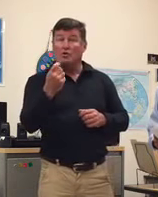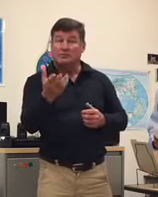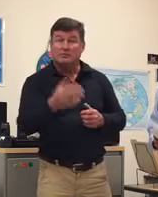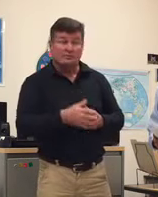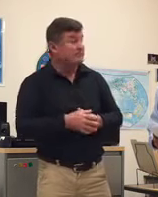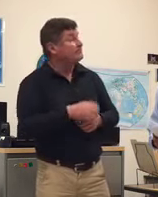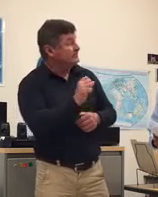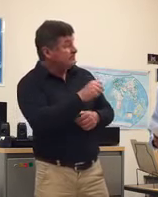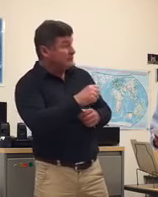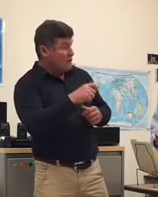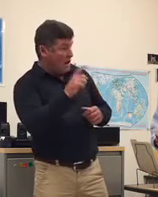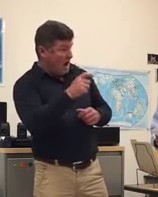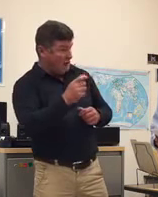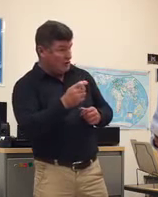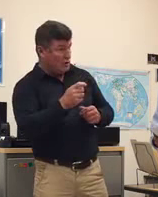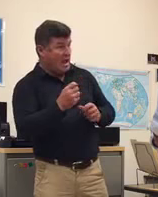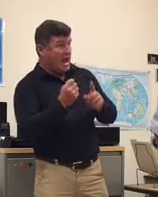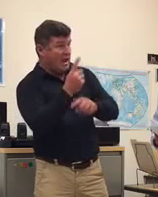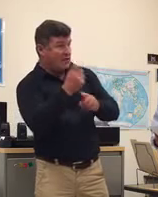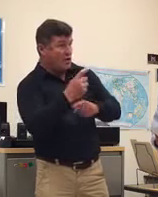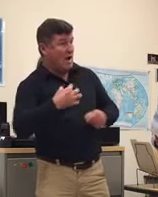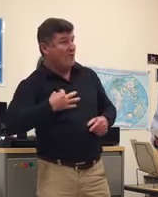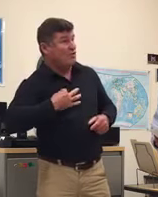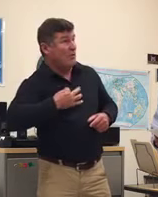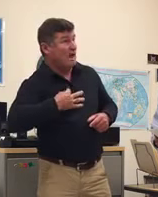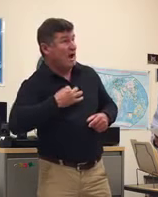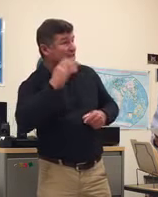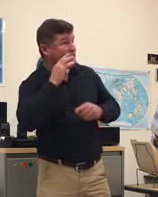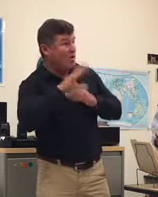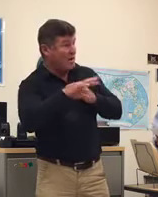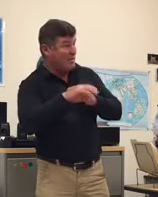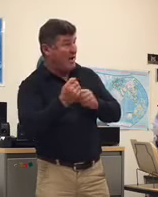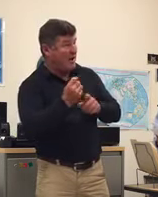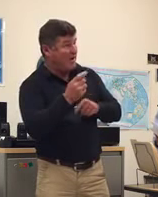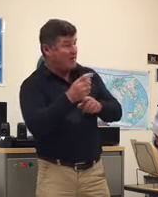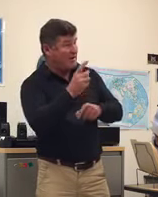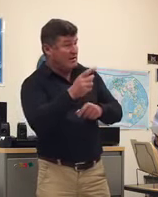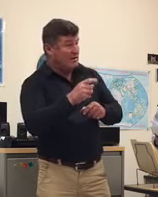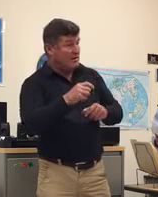We'll take another question. [Woman] Do I have to reapply yearly?